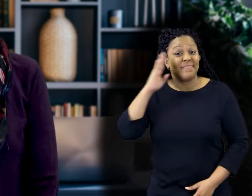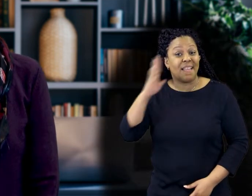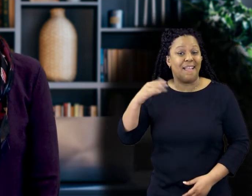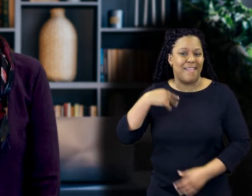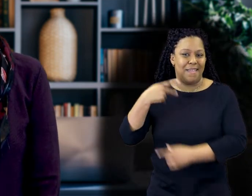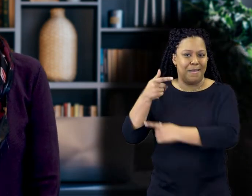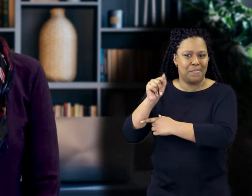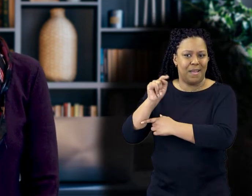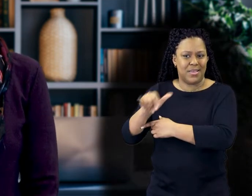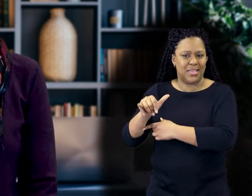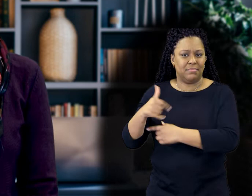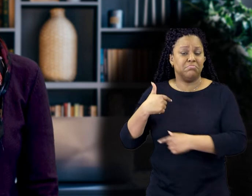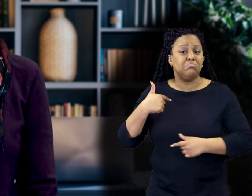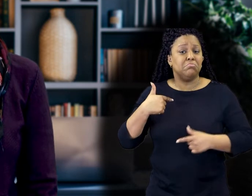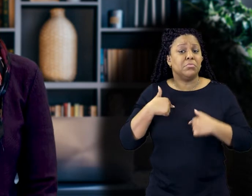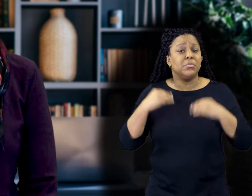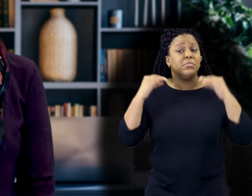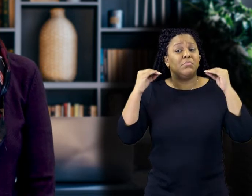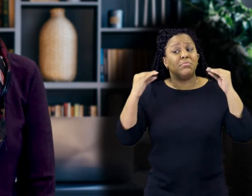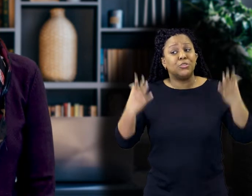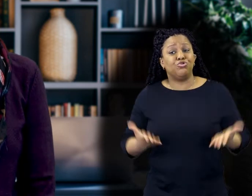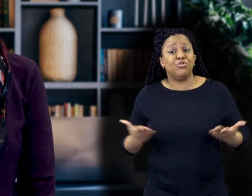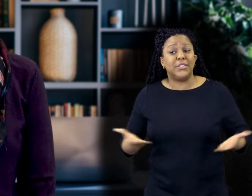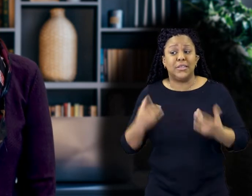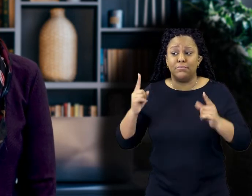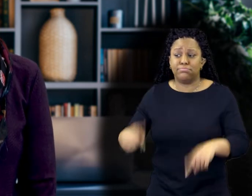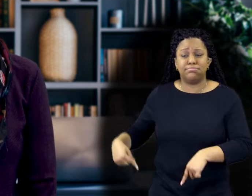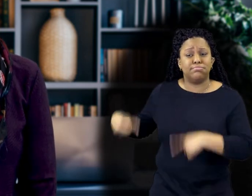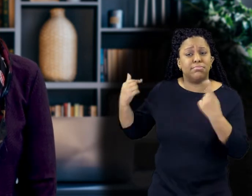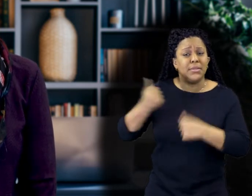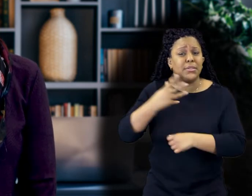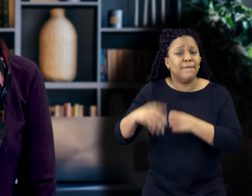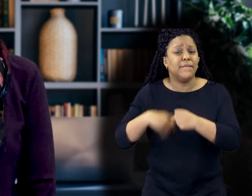Hi, I'm Patty. I've been a professor for a few years and I really enjoy